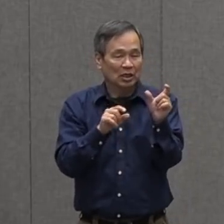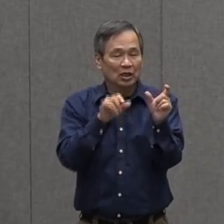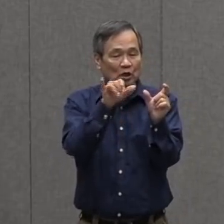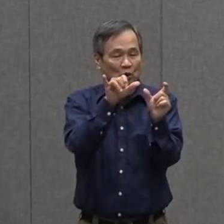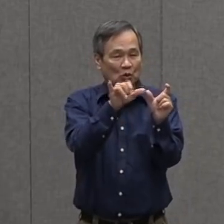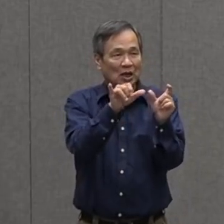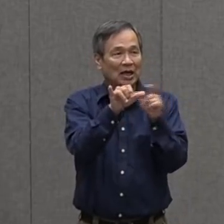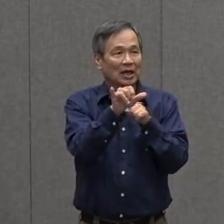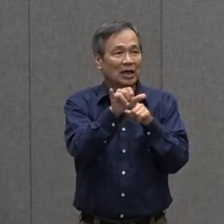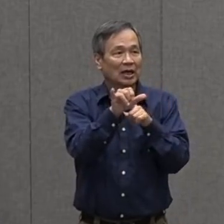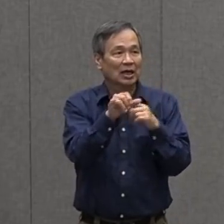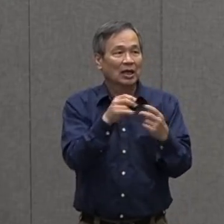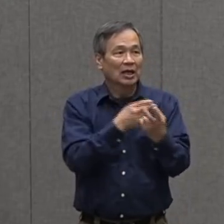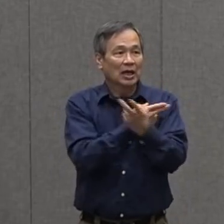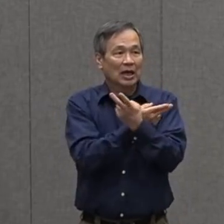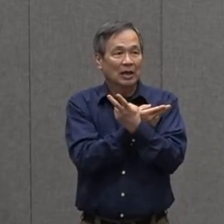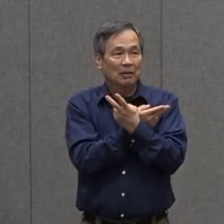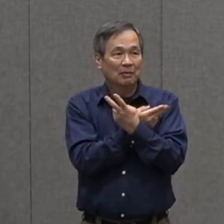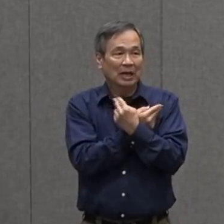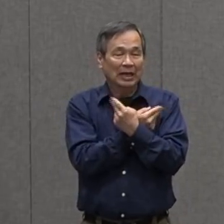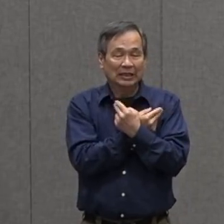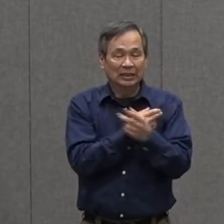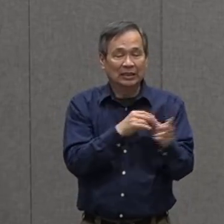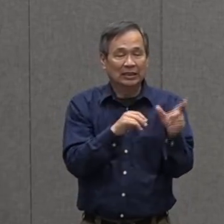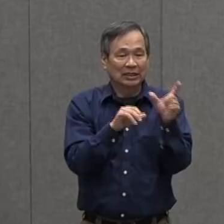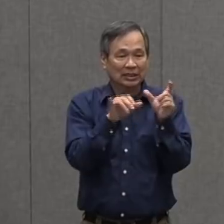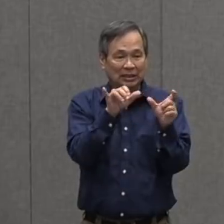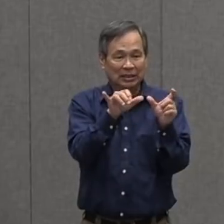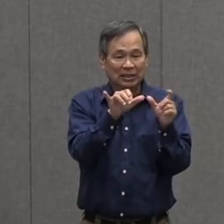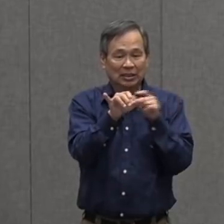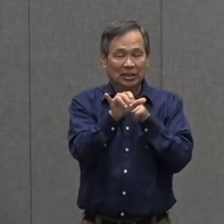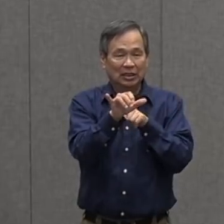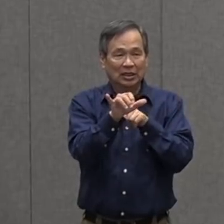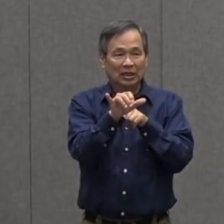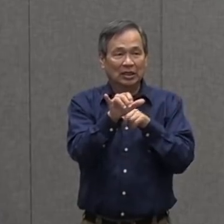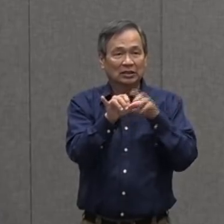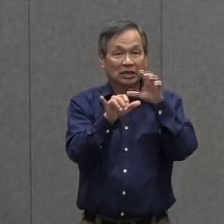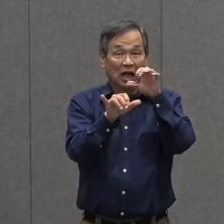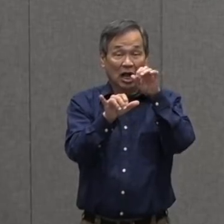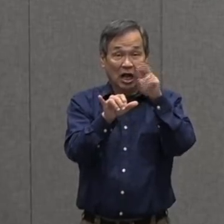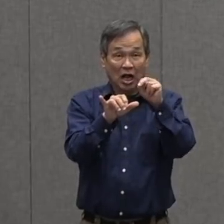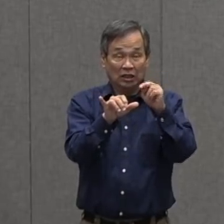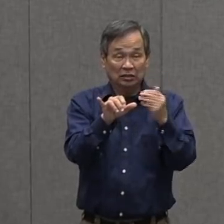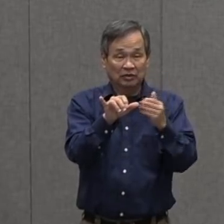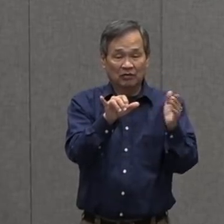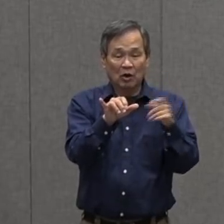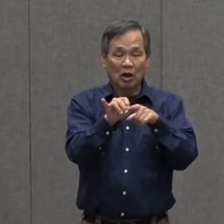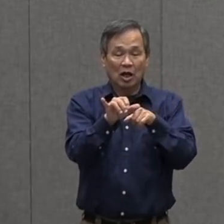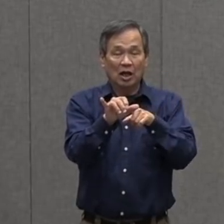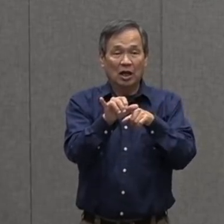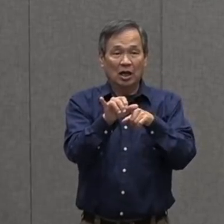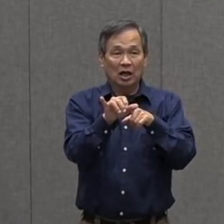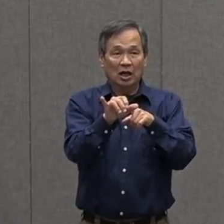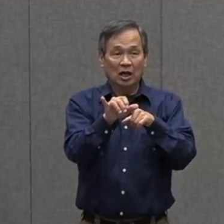if it has a consonant and then the letter Y, we're gonna drop that Y and add an I-E-S.